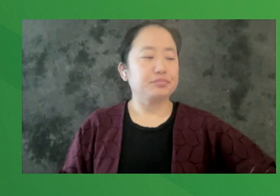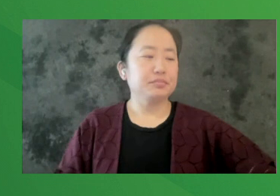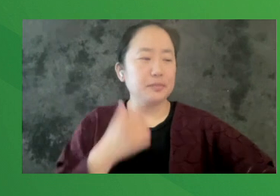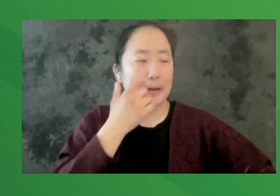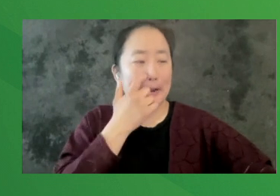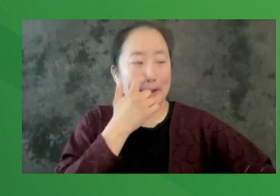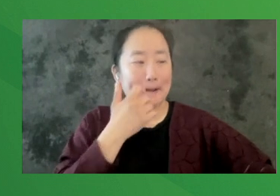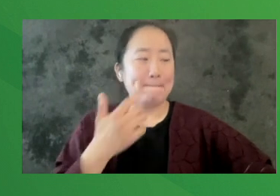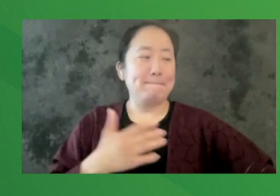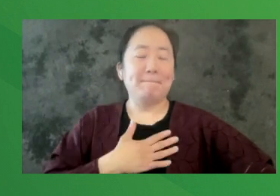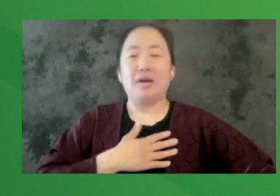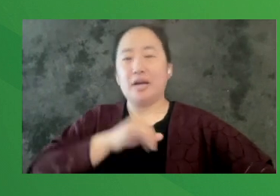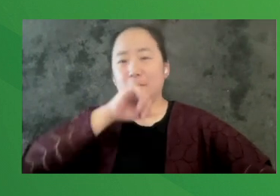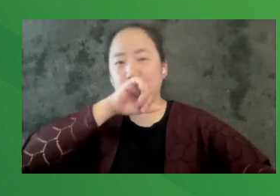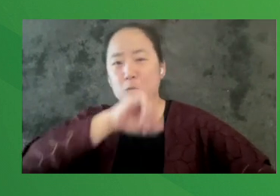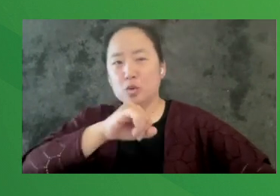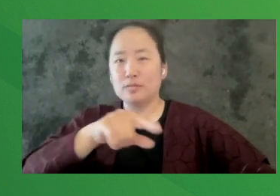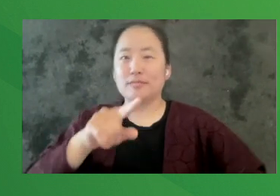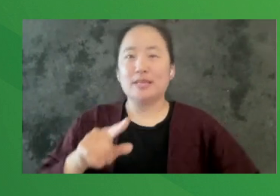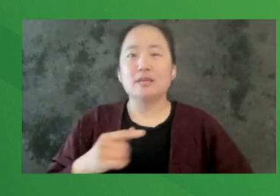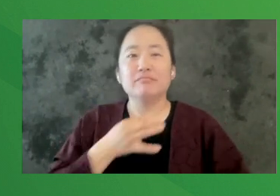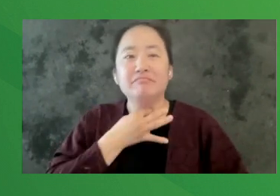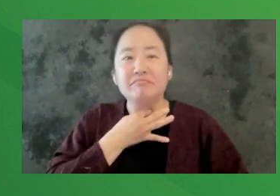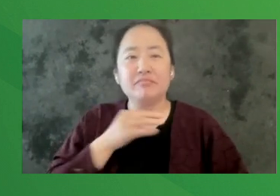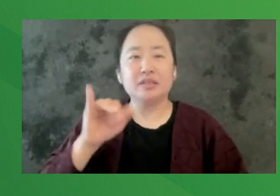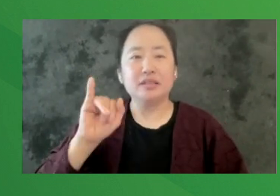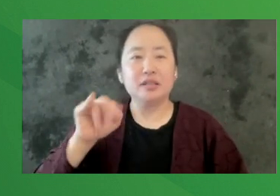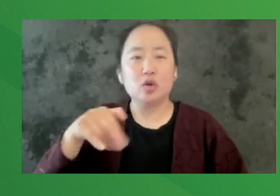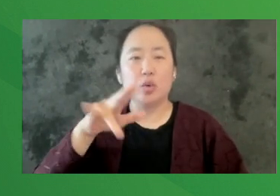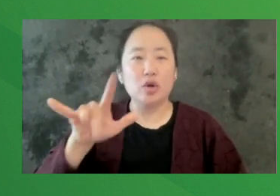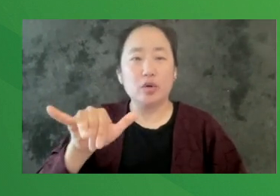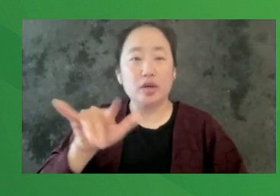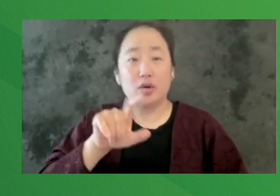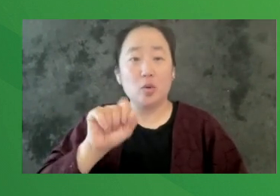because to me, a really good inquiry question transcends disciplines, does where you live